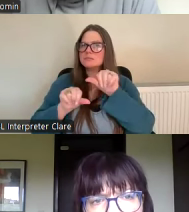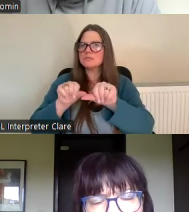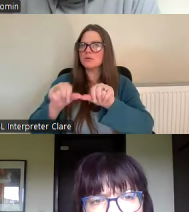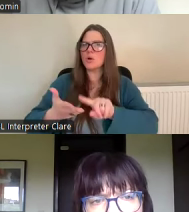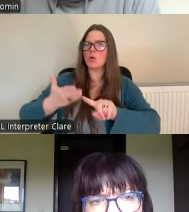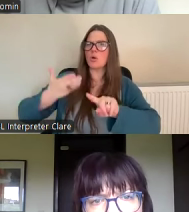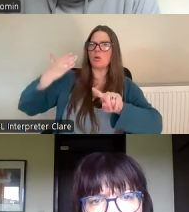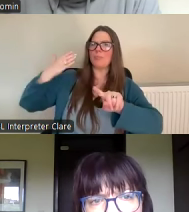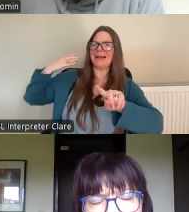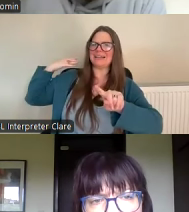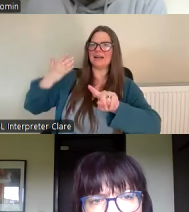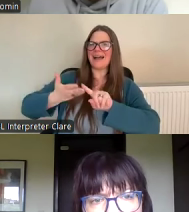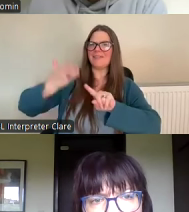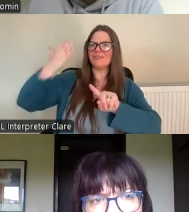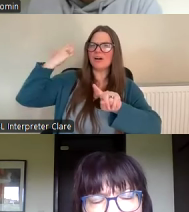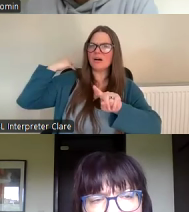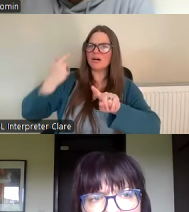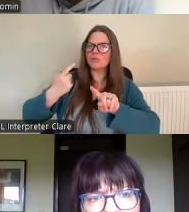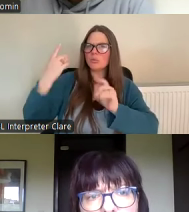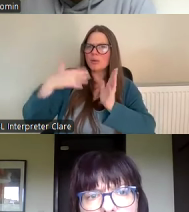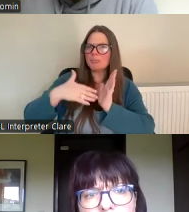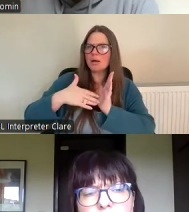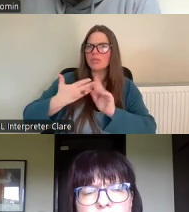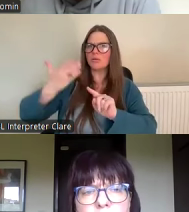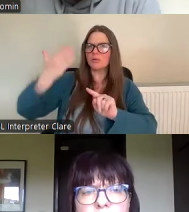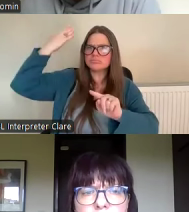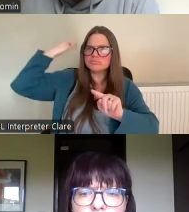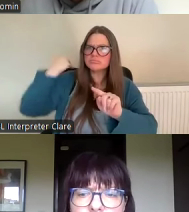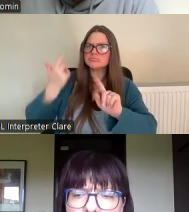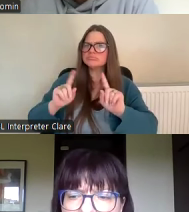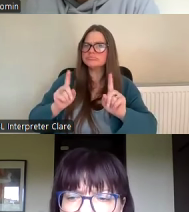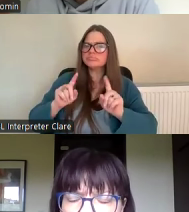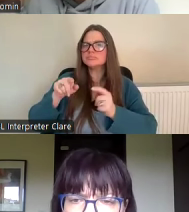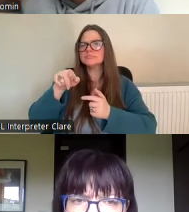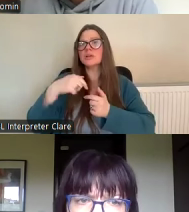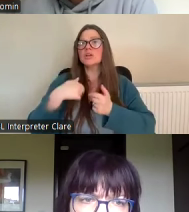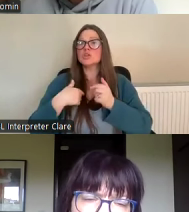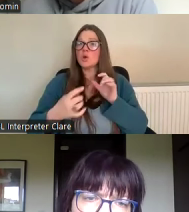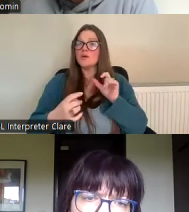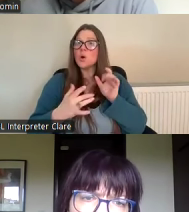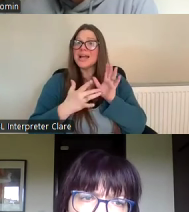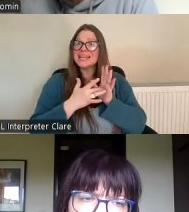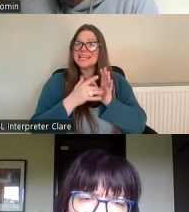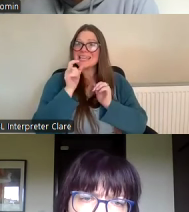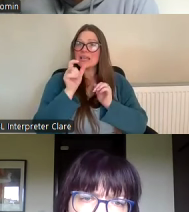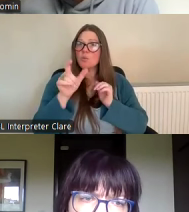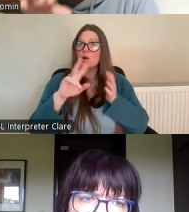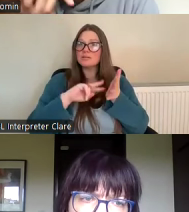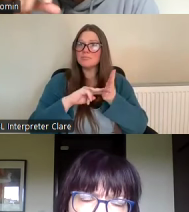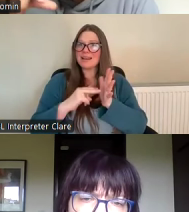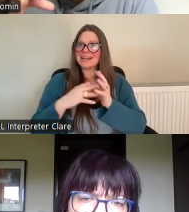Yes. Within the Keyword Planner, you will be able to see that there's two columns in the Keyword Planner.